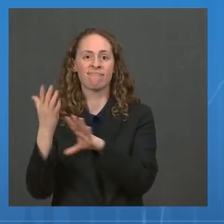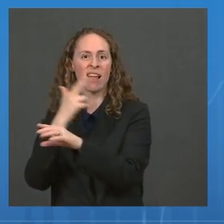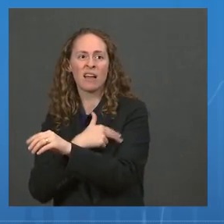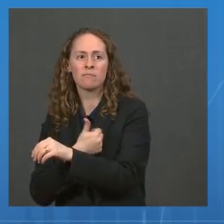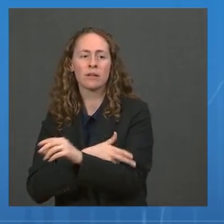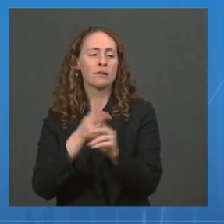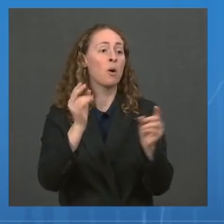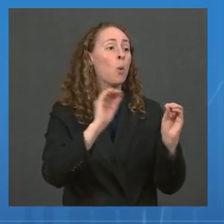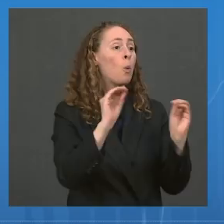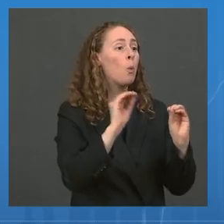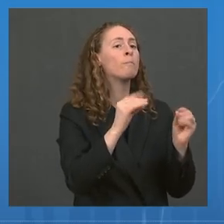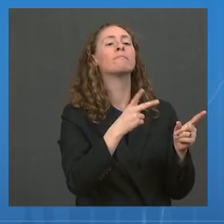Mr. Zients: Last question, Kevin.